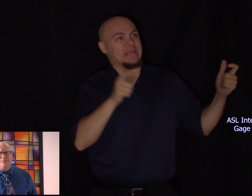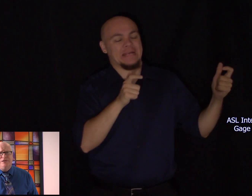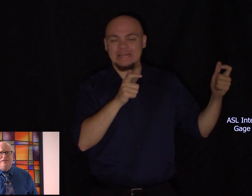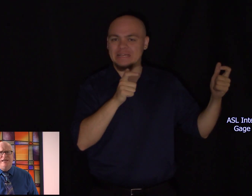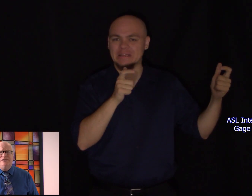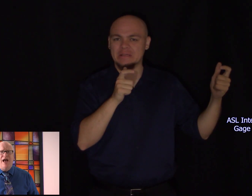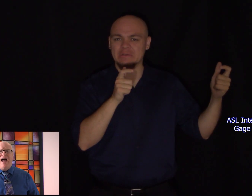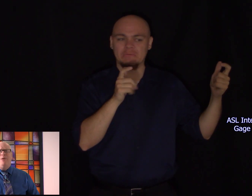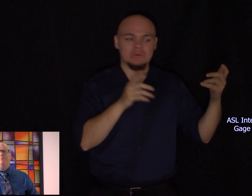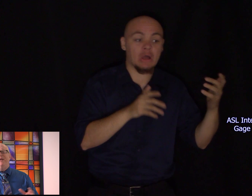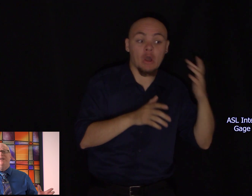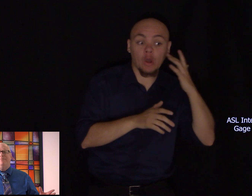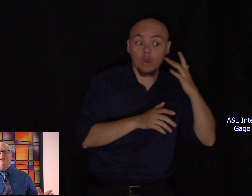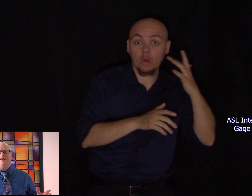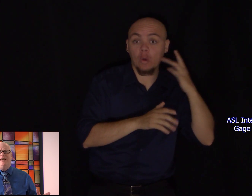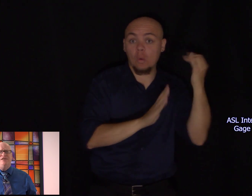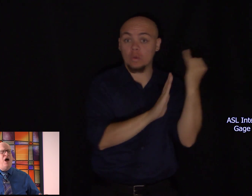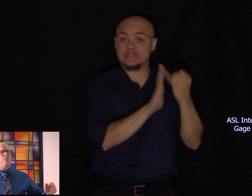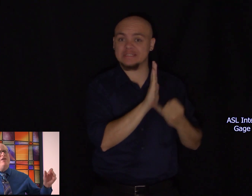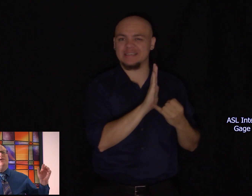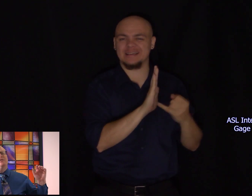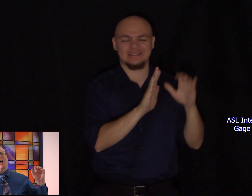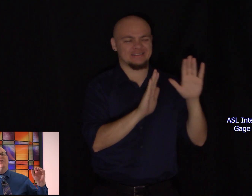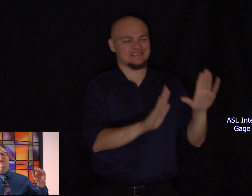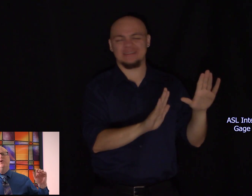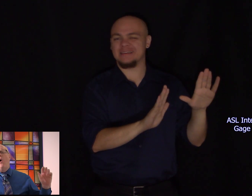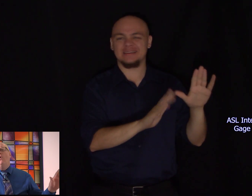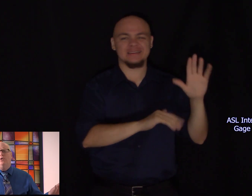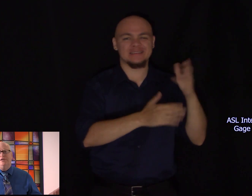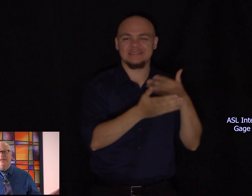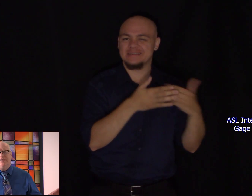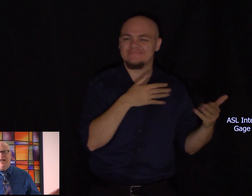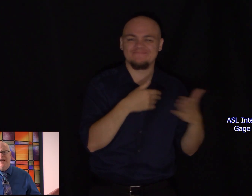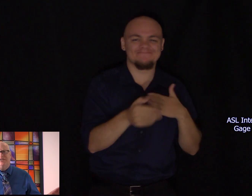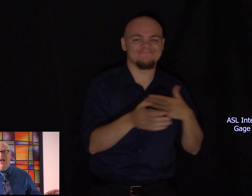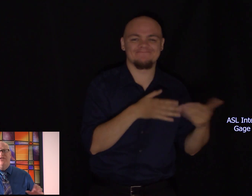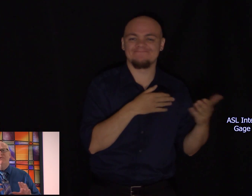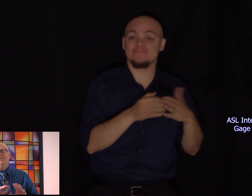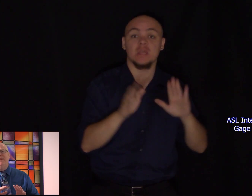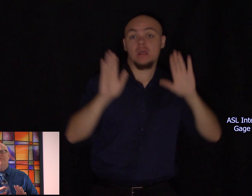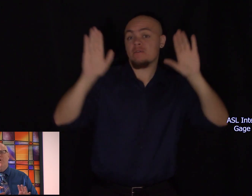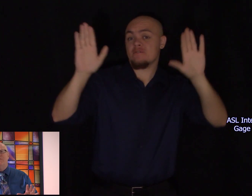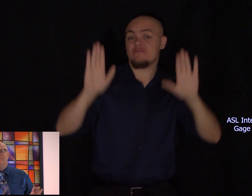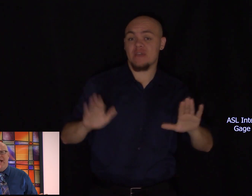a building is how big a building is whether or not there's gold inlays those things don't matter